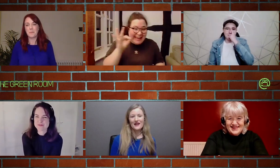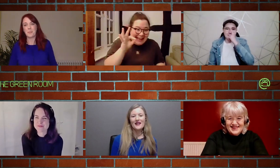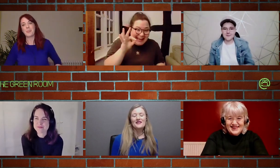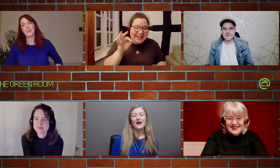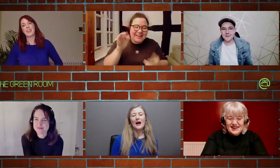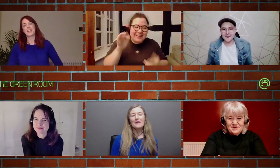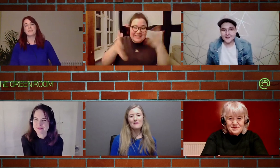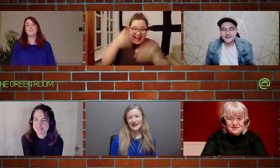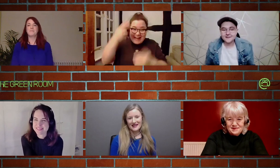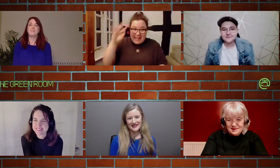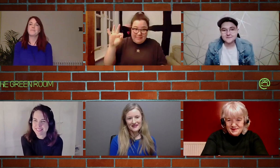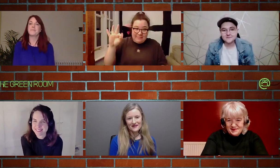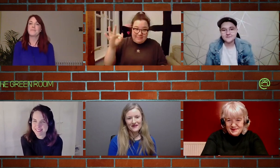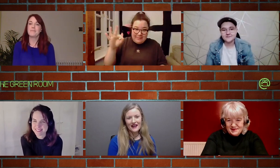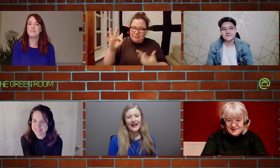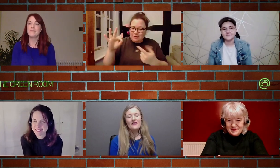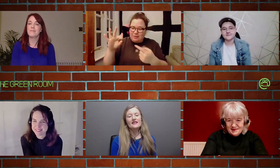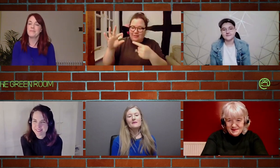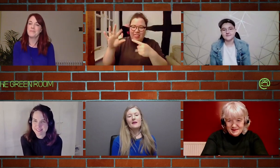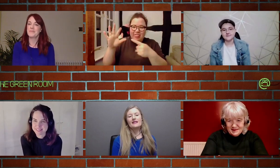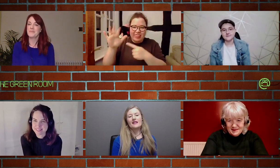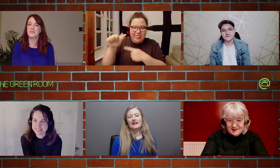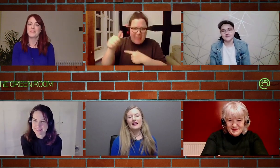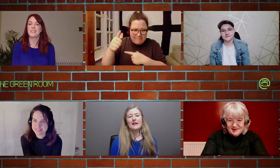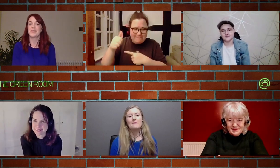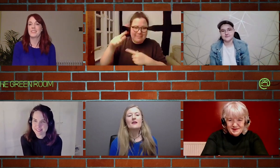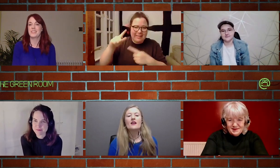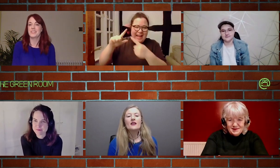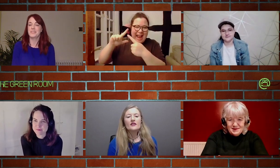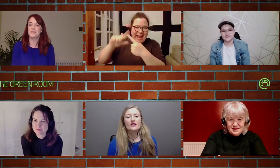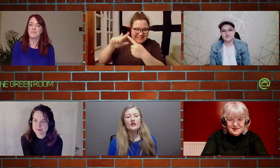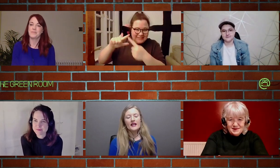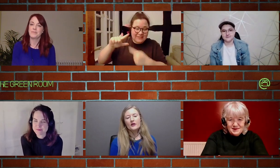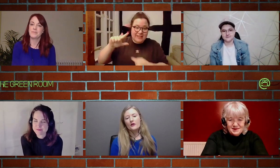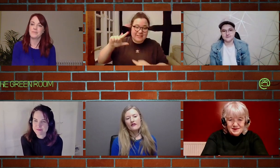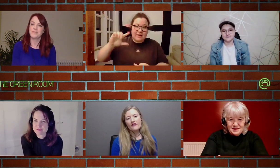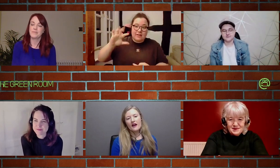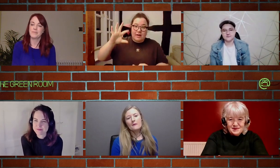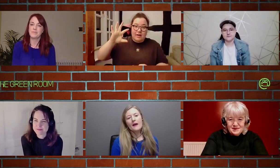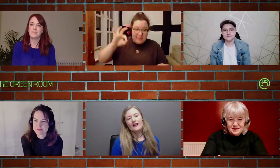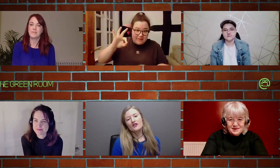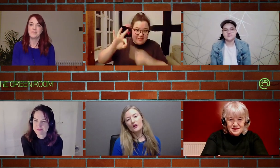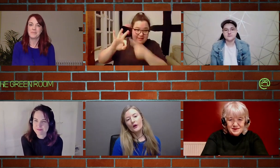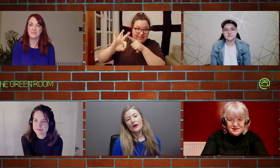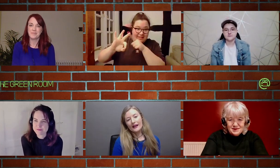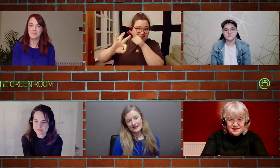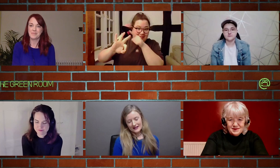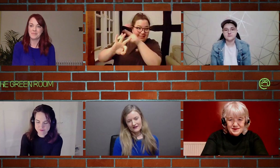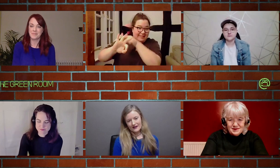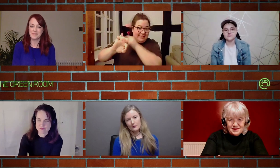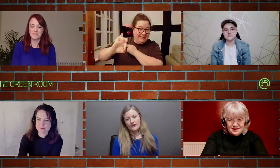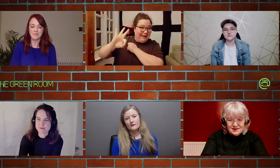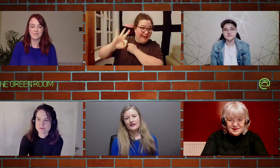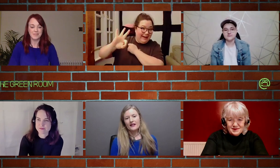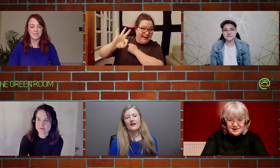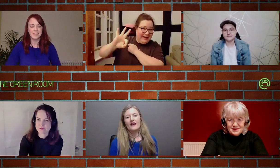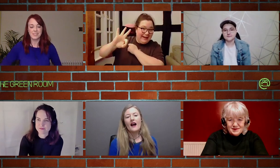So I'm Bea, and this is my sign name. You take your thumb and your index finger put them together and the other